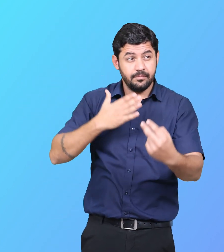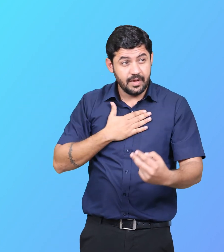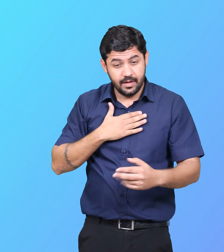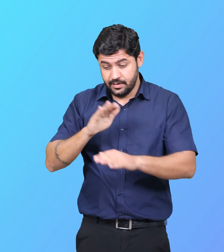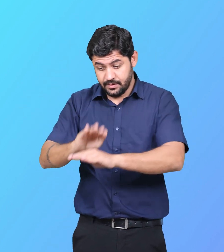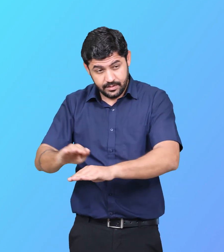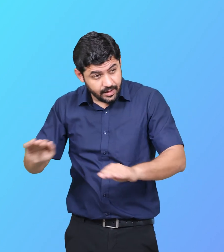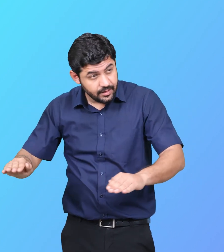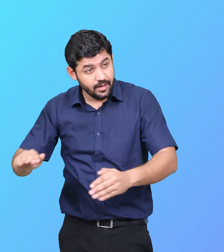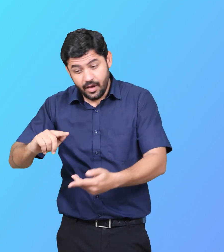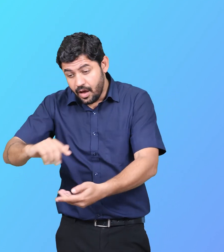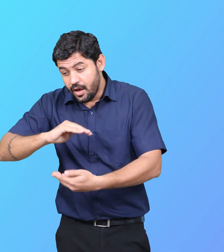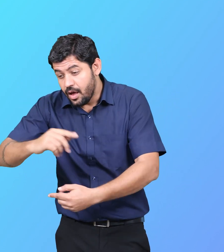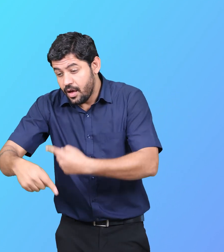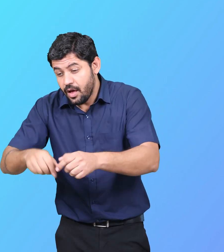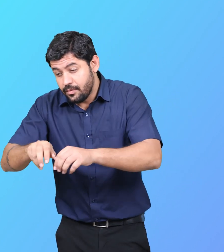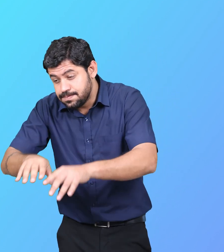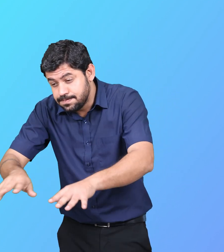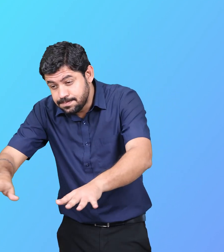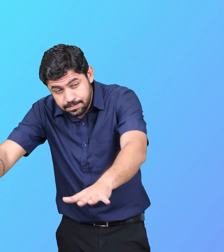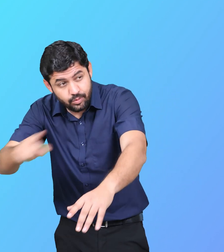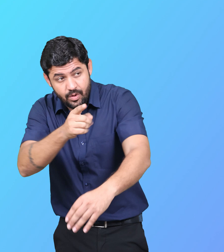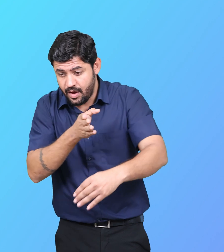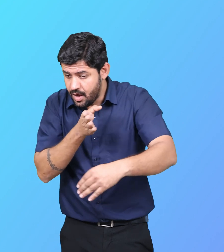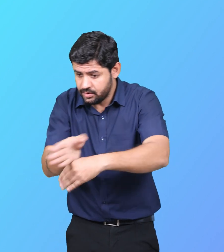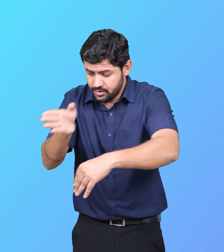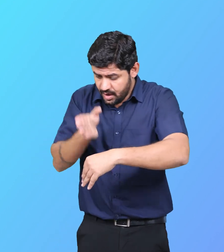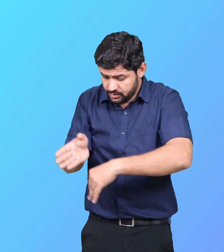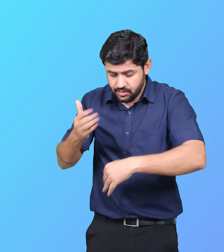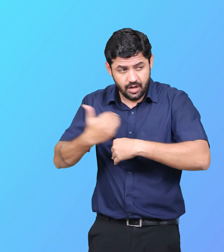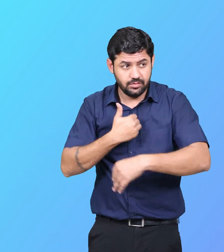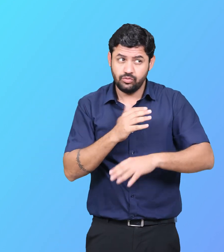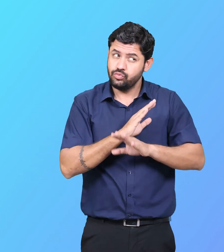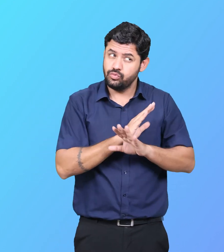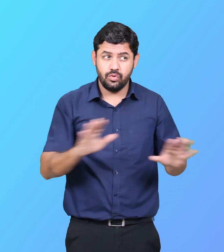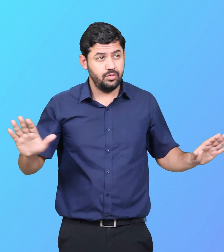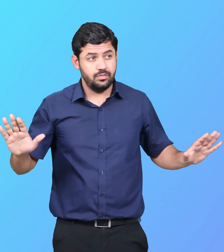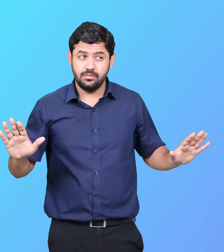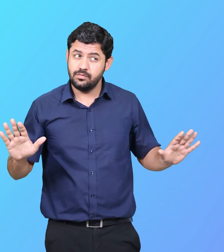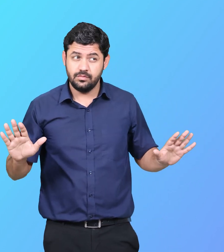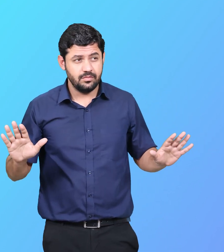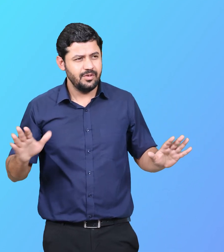you will never do anything to hurt me, my children or any of my descendants.